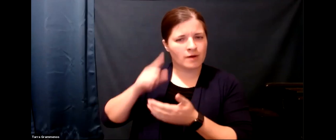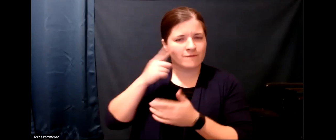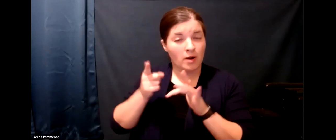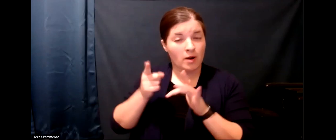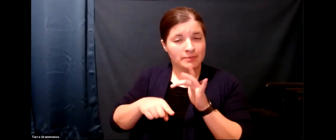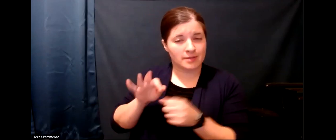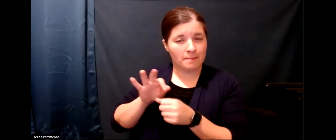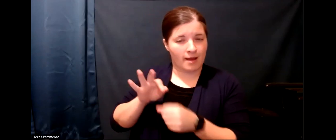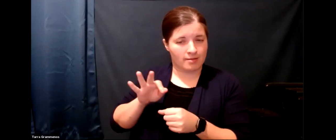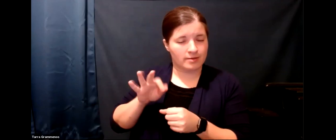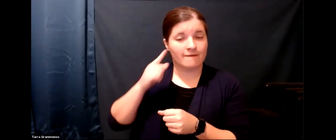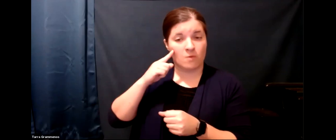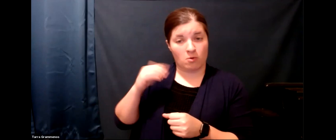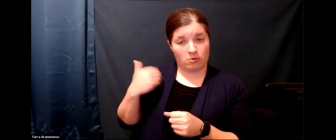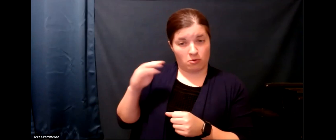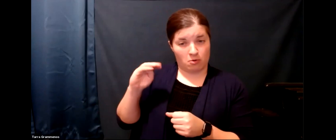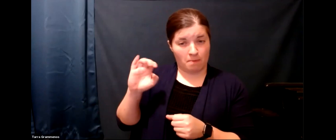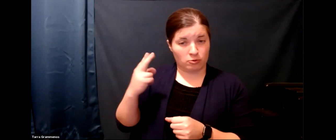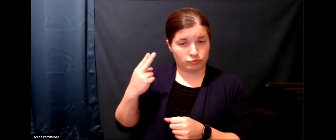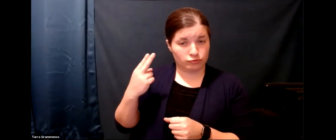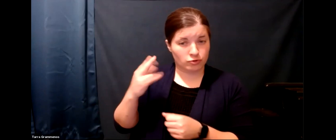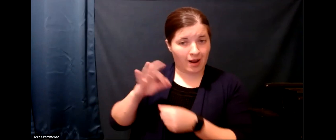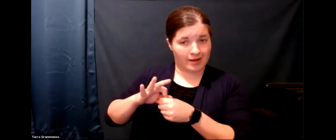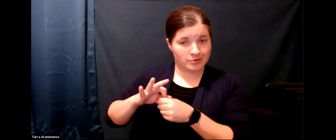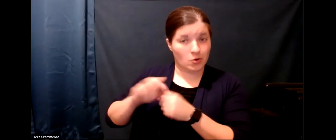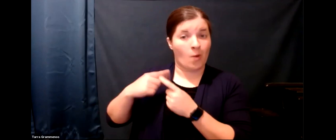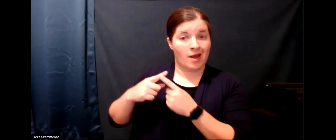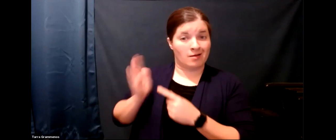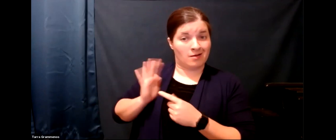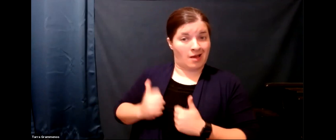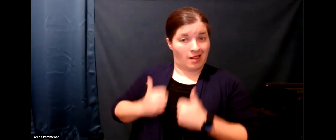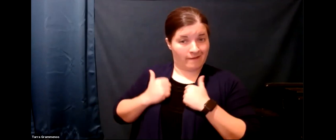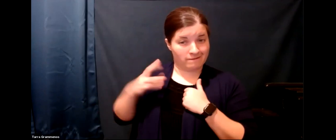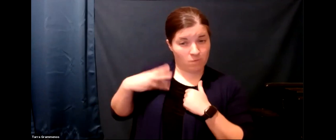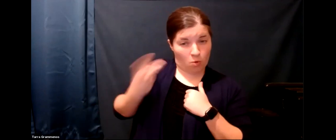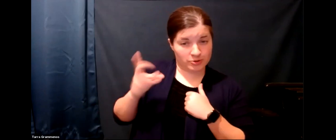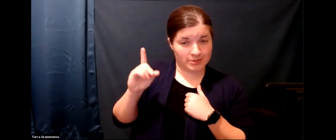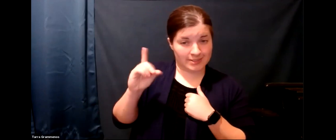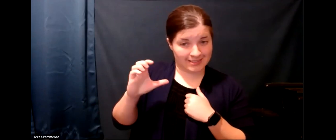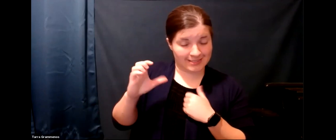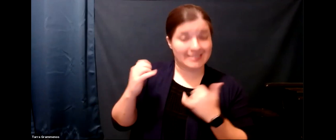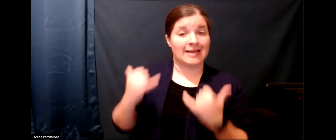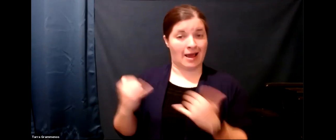When I lived in Washington, D.C. Now I have moved back to Minnesota. Due to the pandemic.